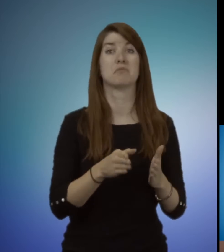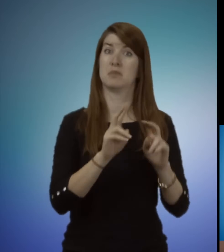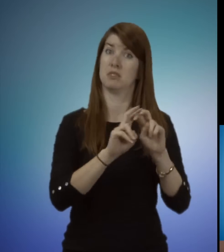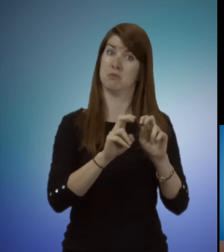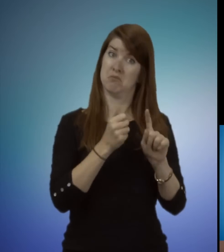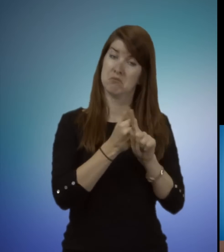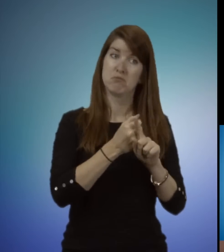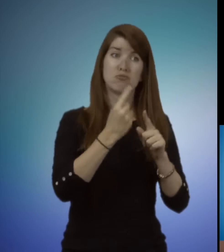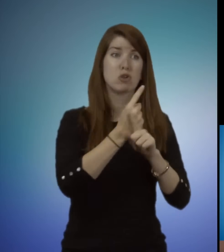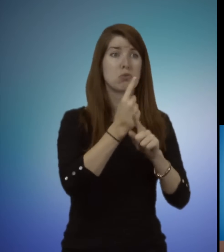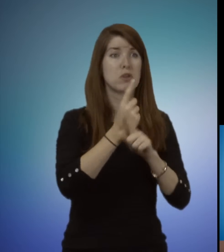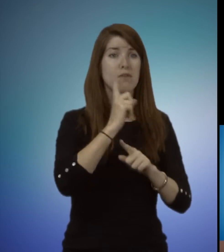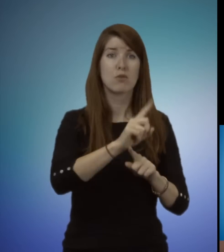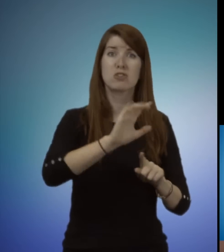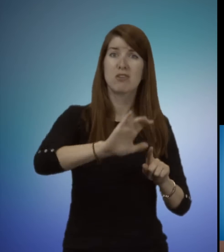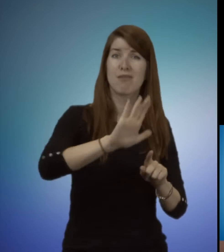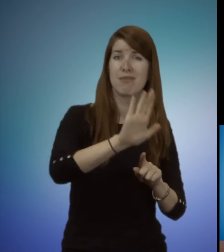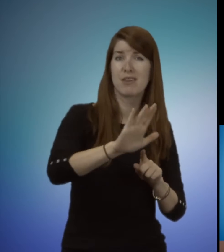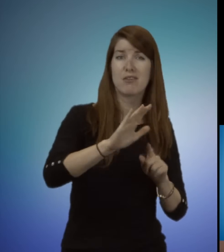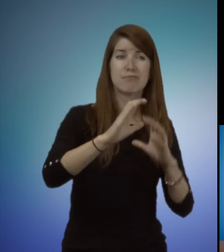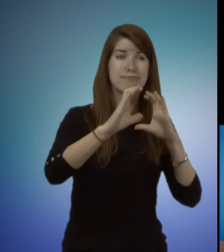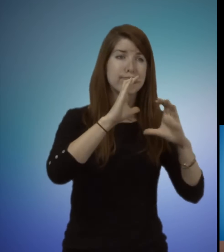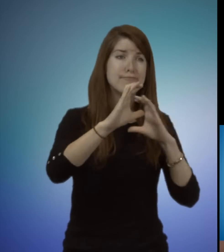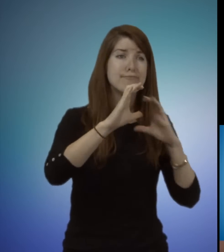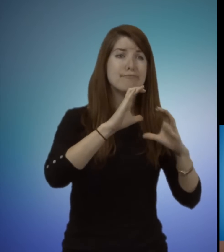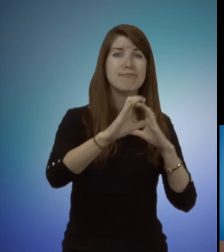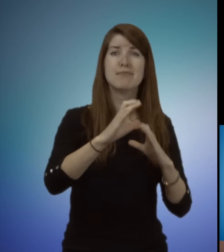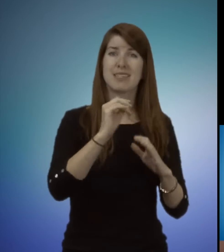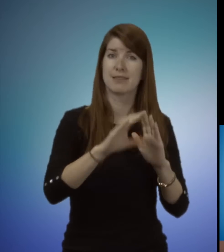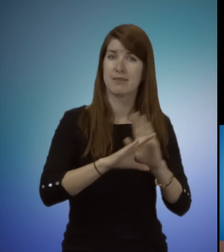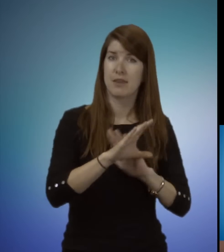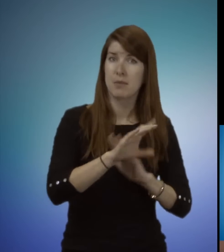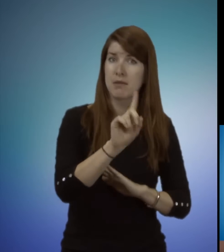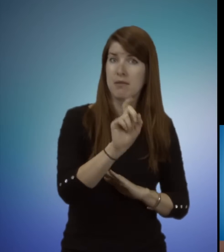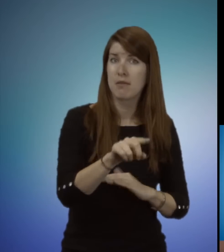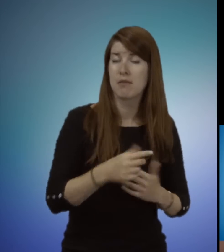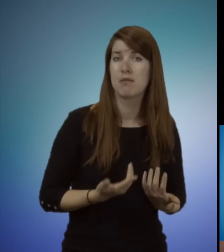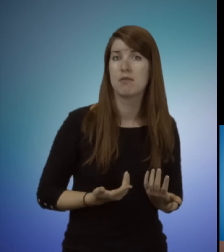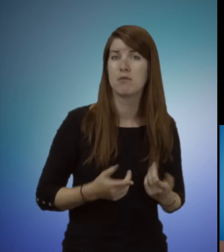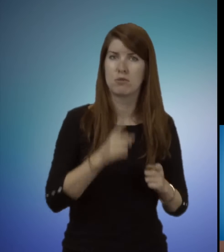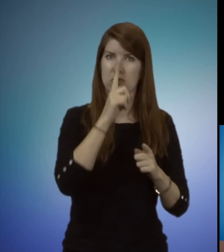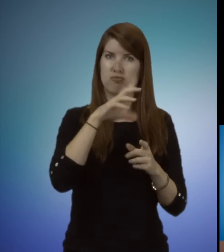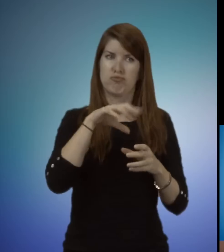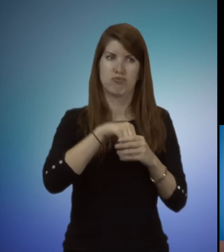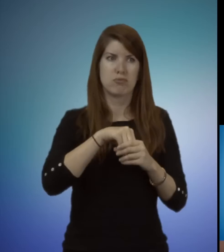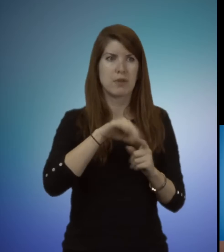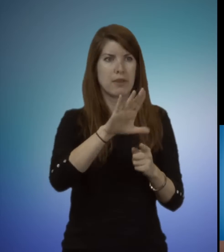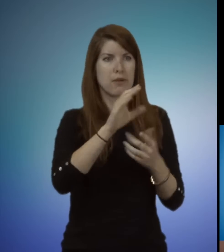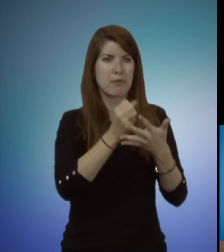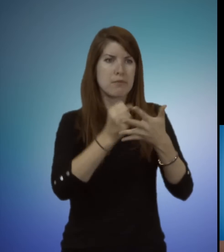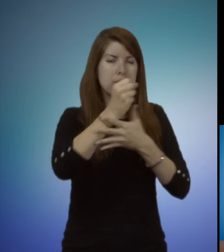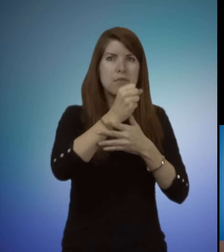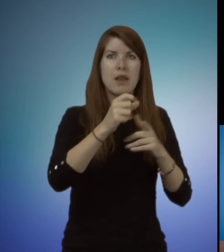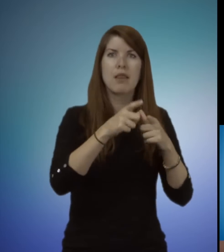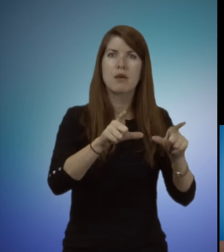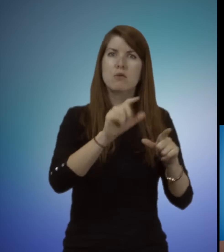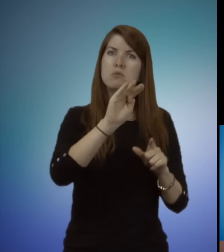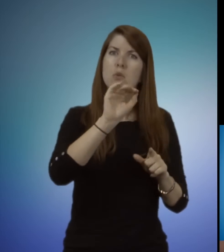for your child's language, communication, and development? So we want to make sure that they take into account your child's primary language mode,